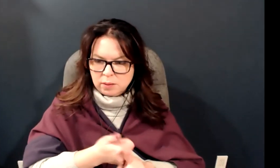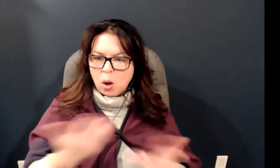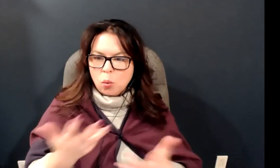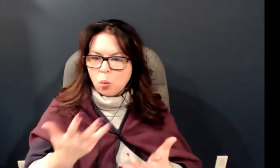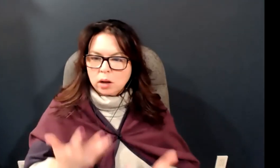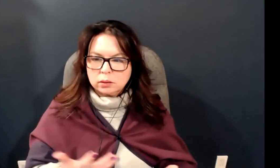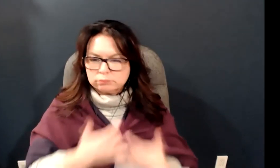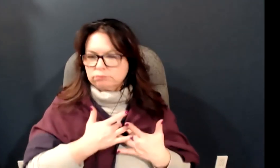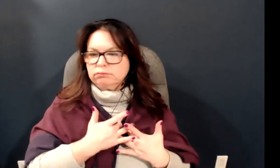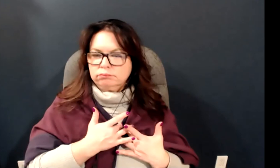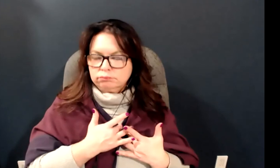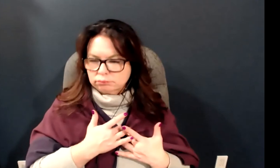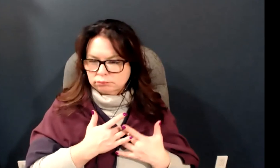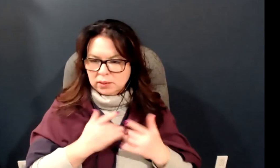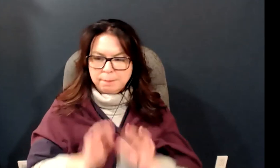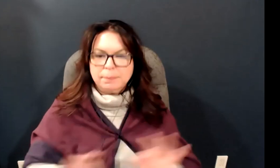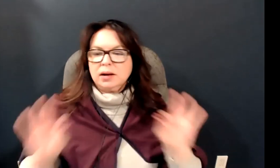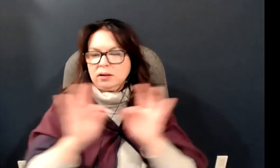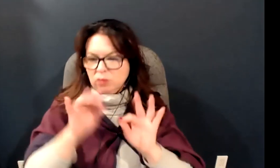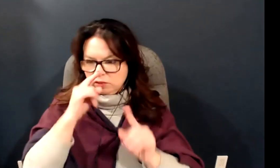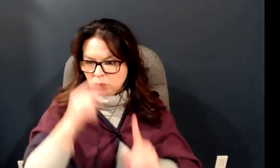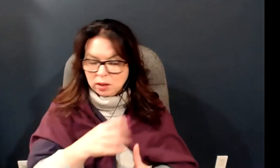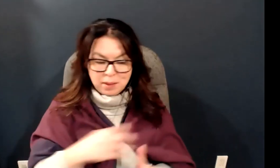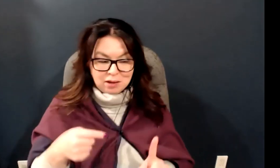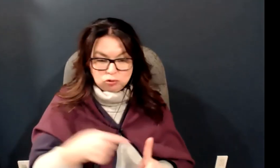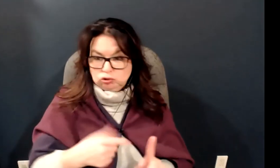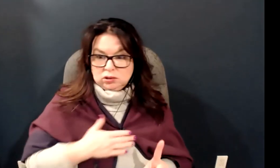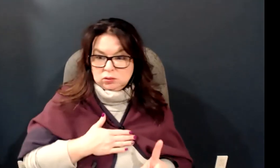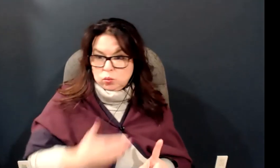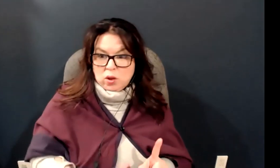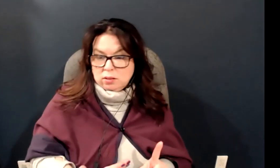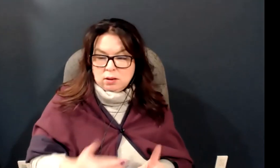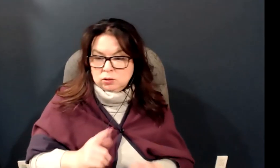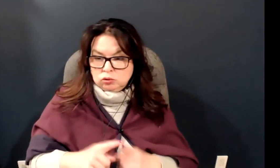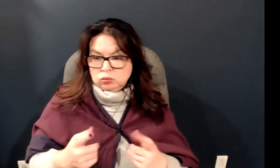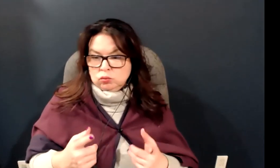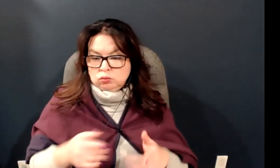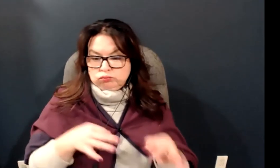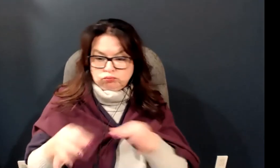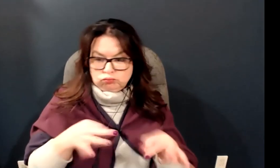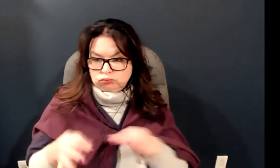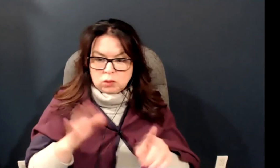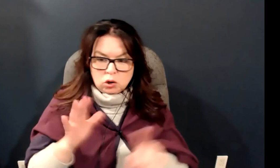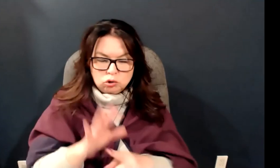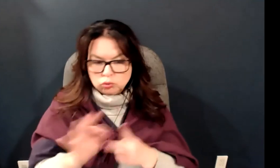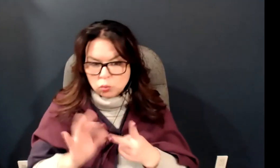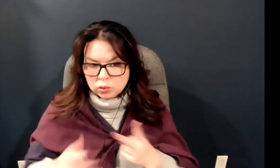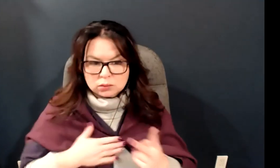then move out. [Diane] Yeah, but I agree with, I agree with that and it's, it's, it's echoed in,